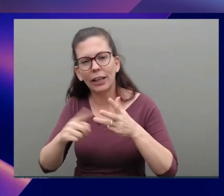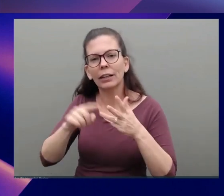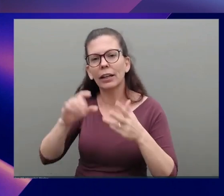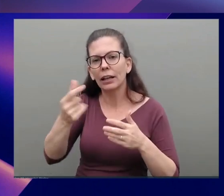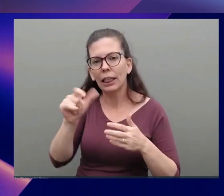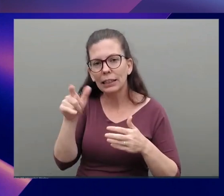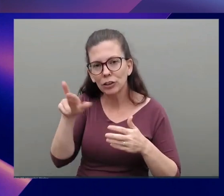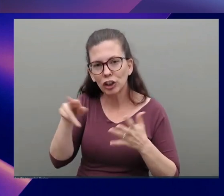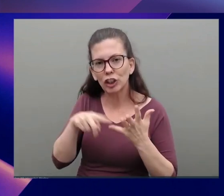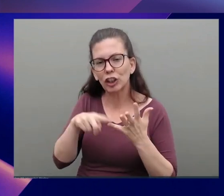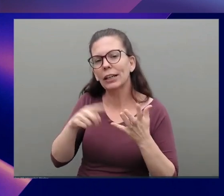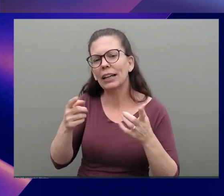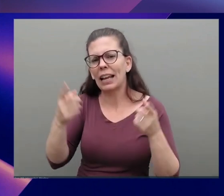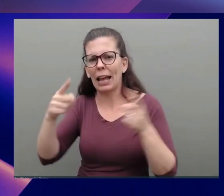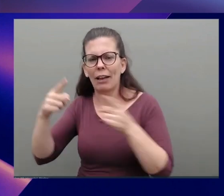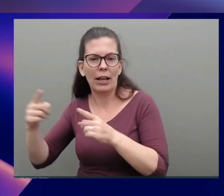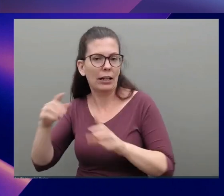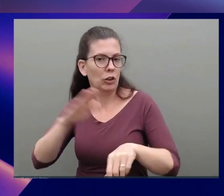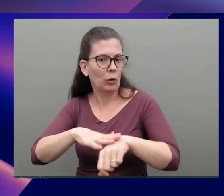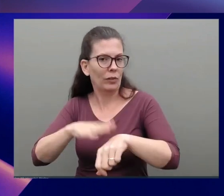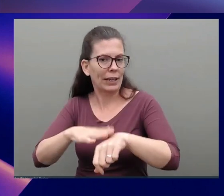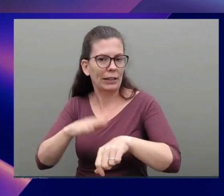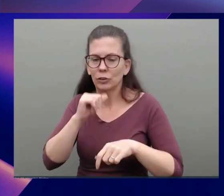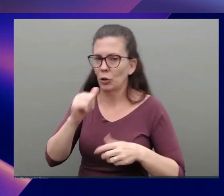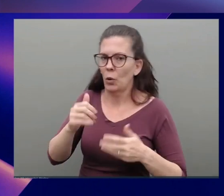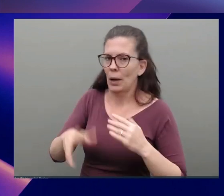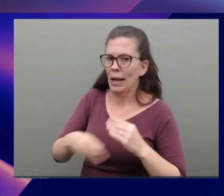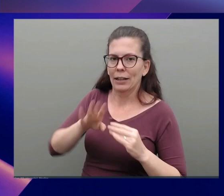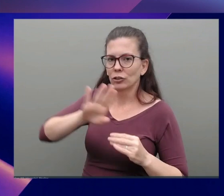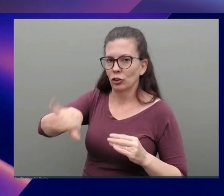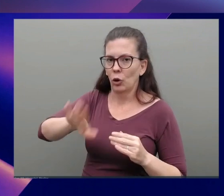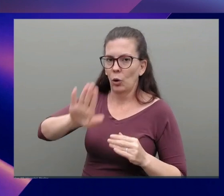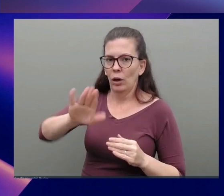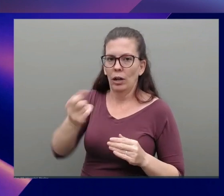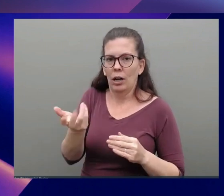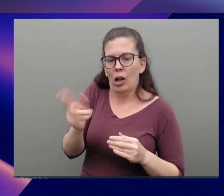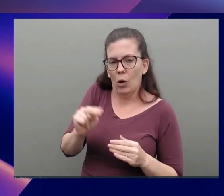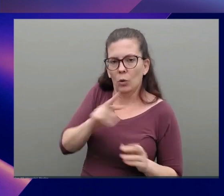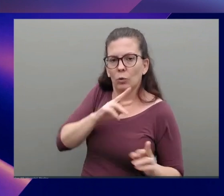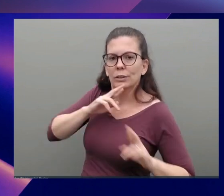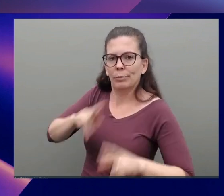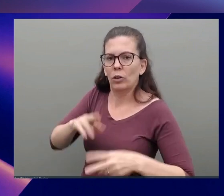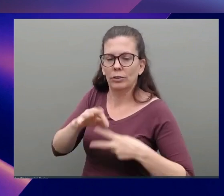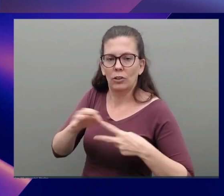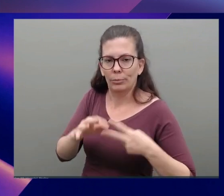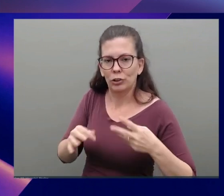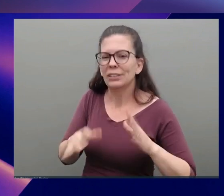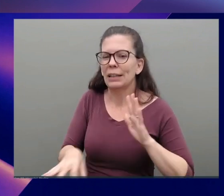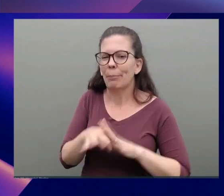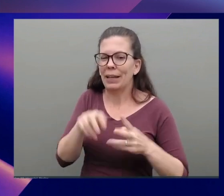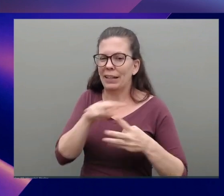So, don't add your own response options, stick to what we have here. So in this case, based on clicking the question mark,